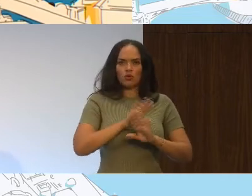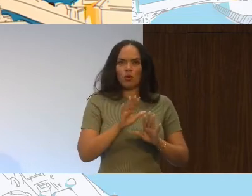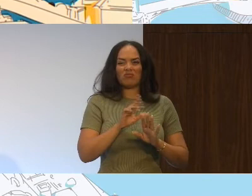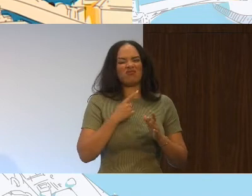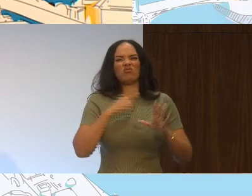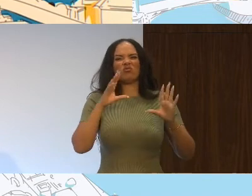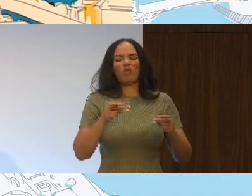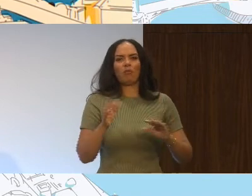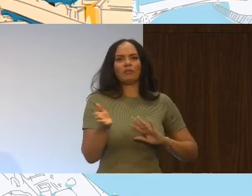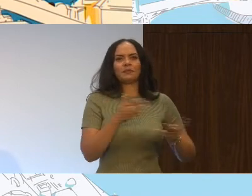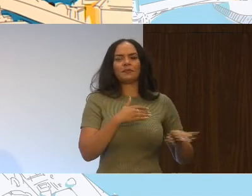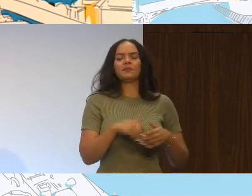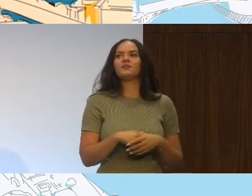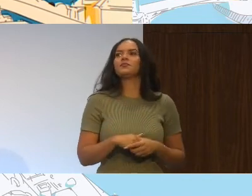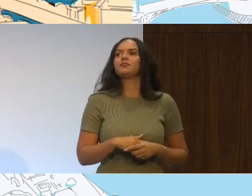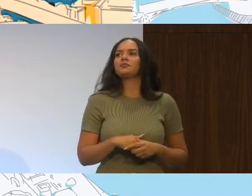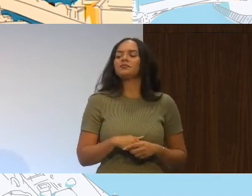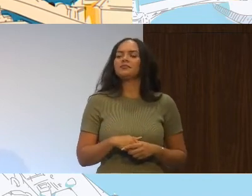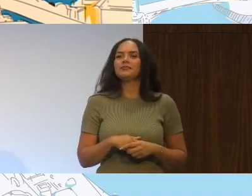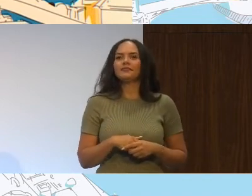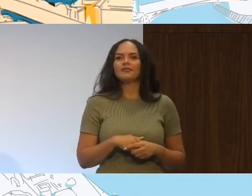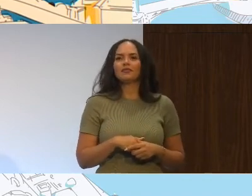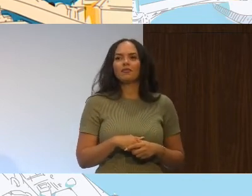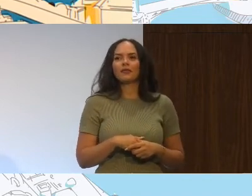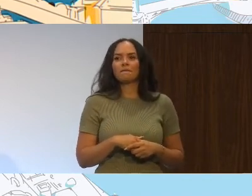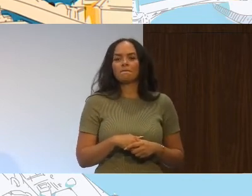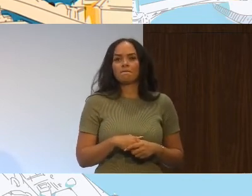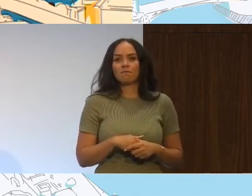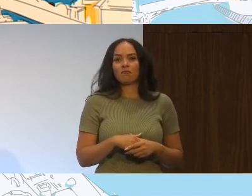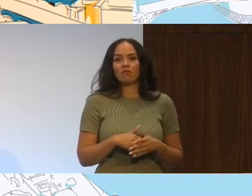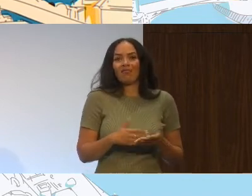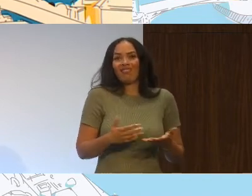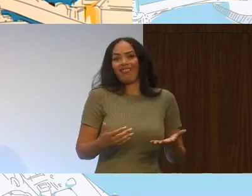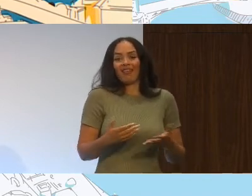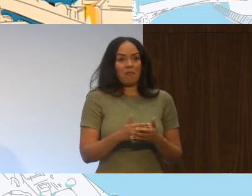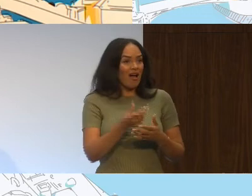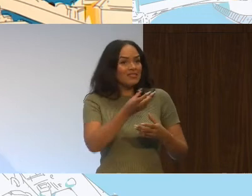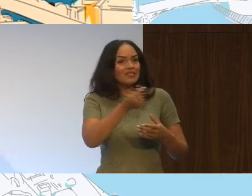migraine are so troubled by the problem you tell, them, all that. And they say, sure, just give me the drug because I want to get better.